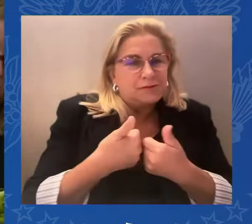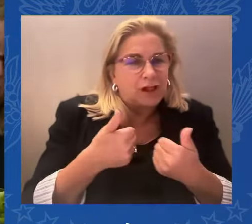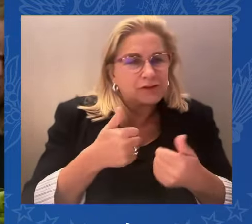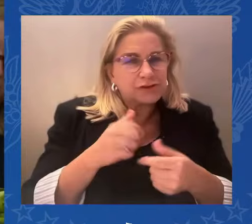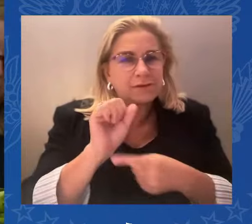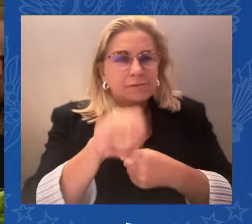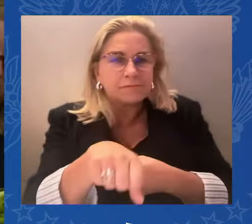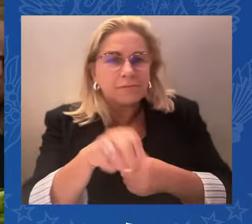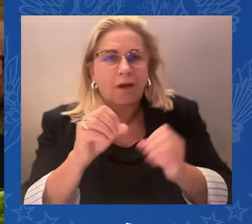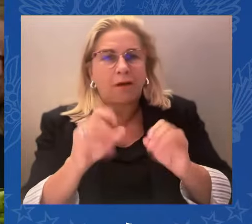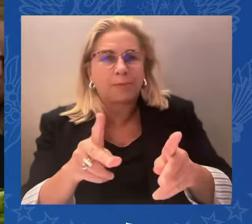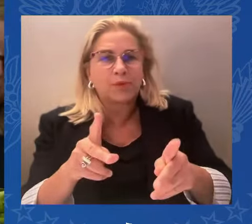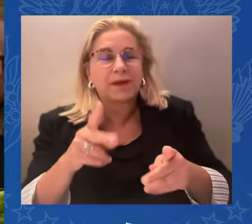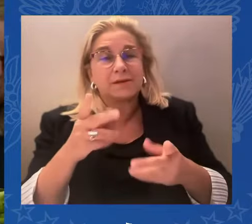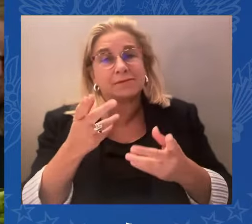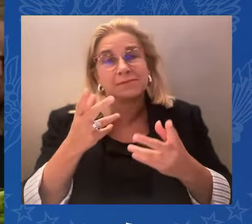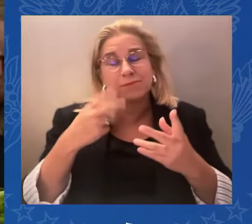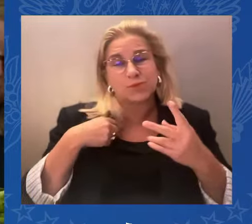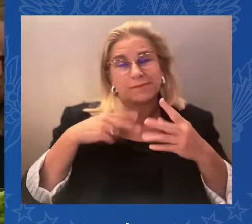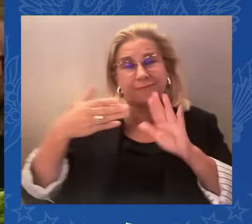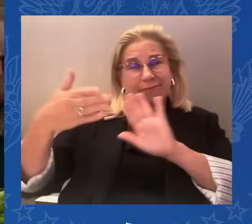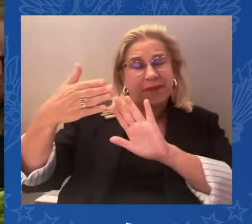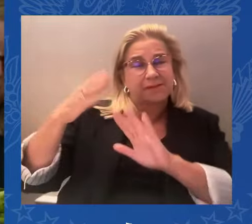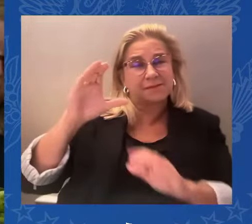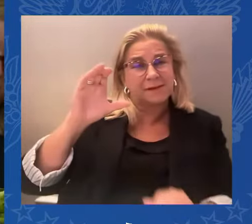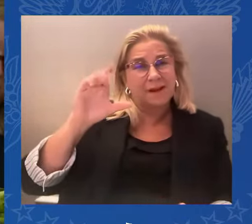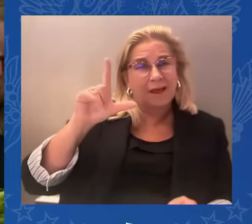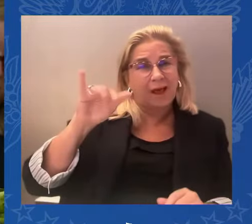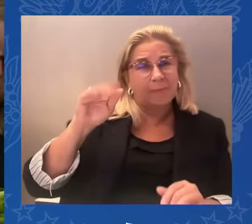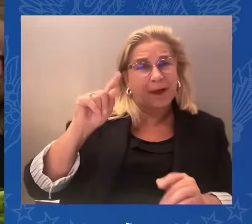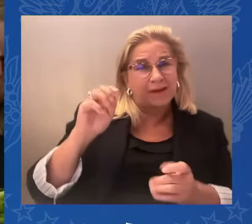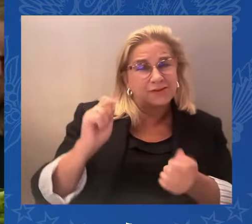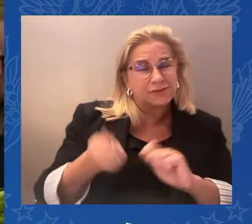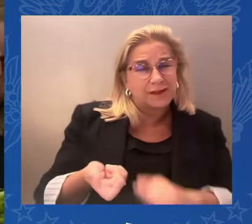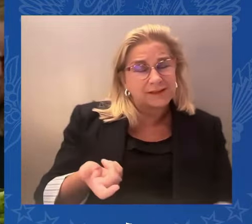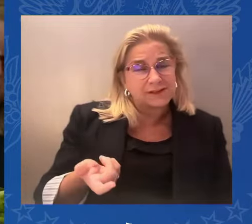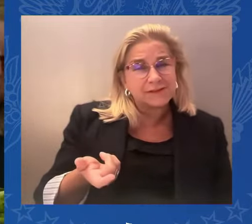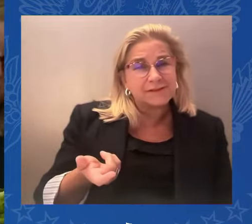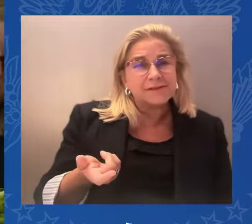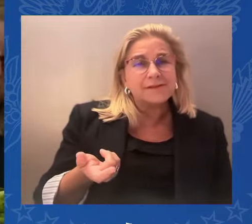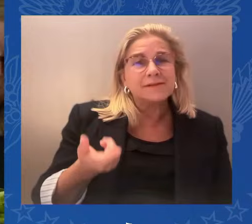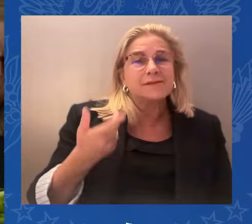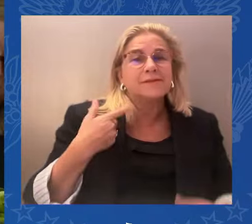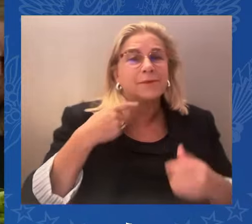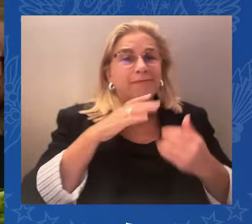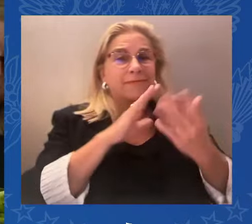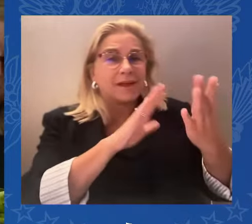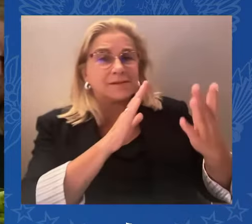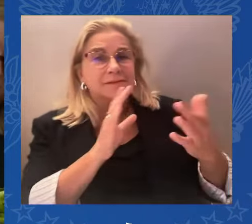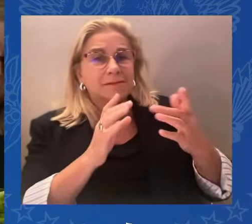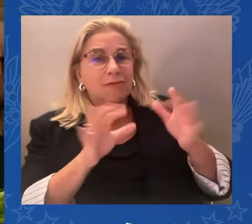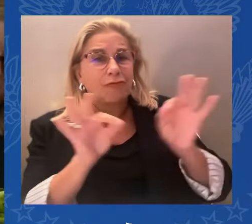cyber resilience, infrastructure, and maritime security, and, of course, counterterrorism as well.